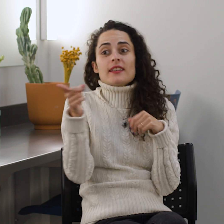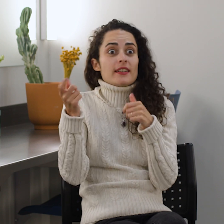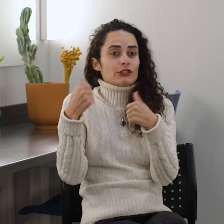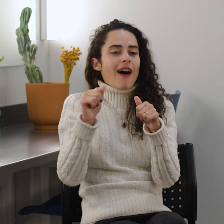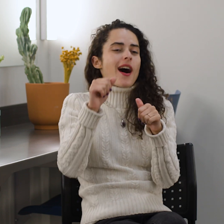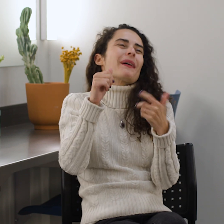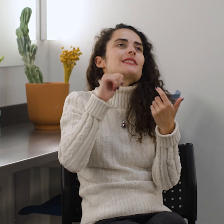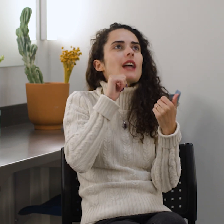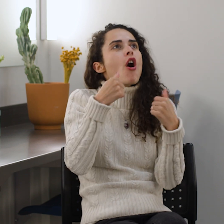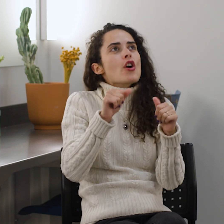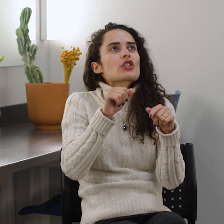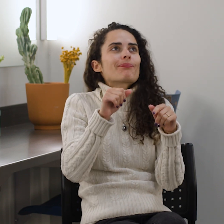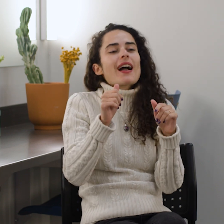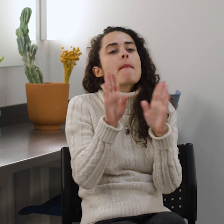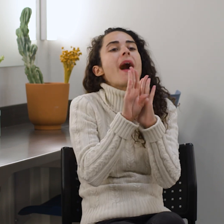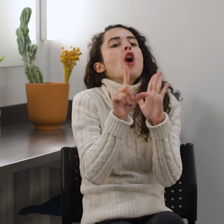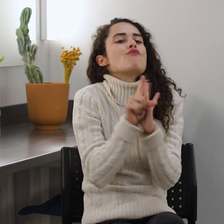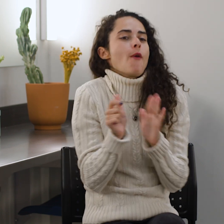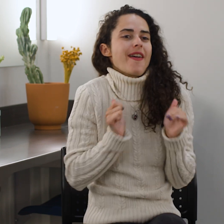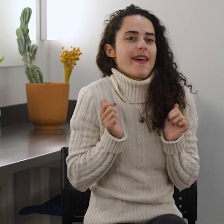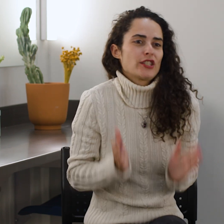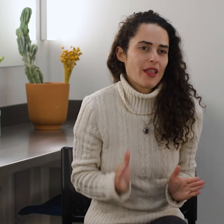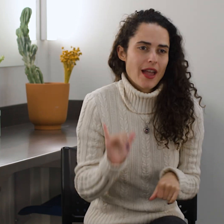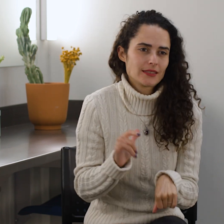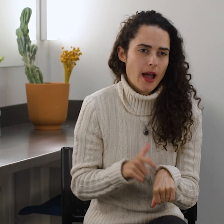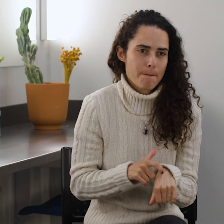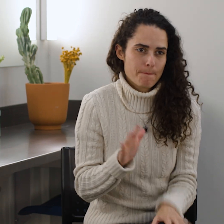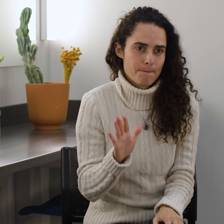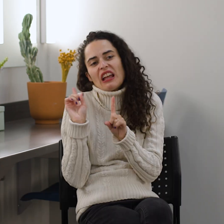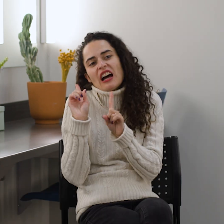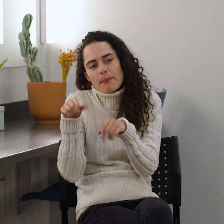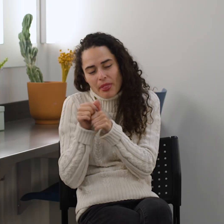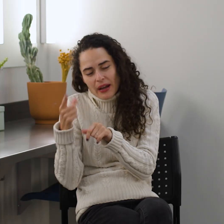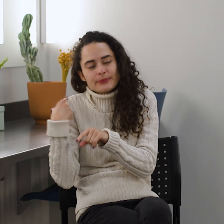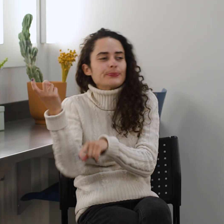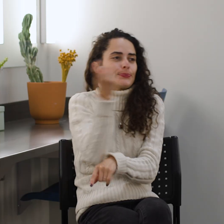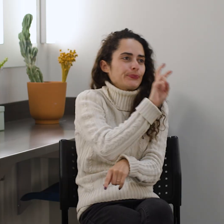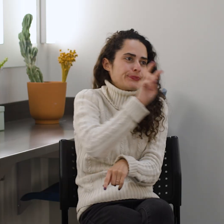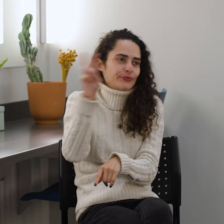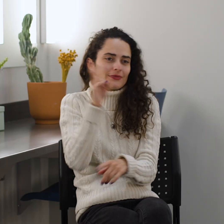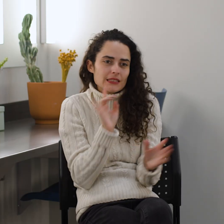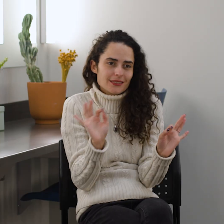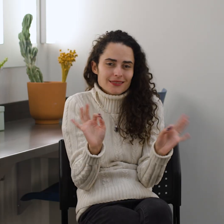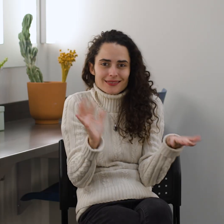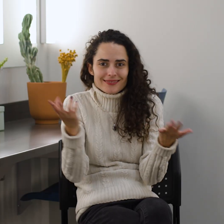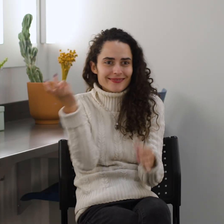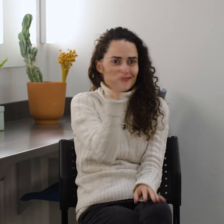Well, it wasn’t really an audition. It was a call for background actors. I went with him. It was no big deal.